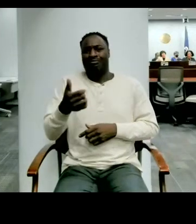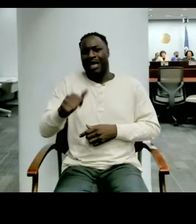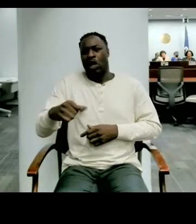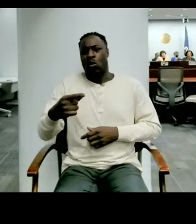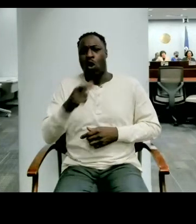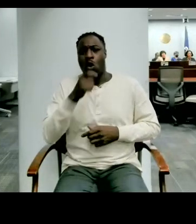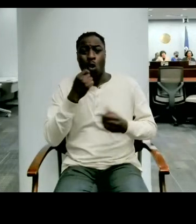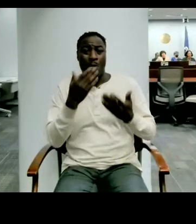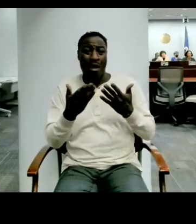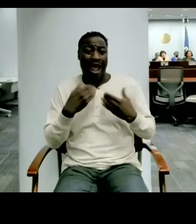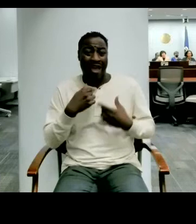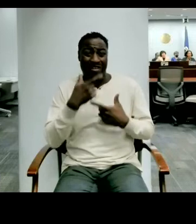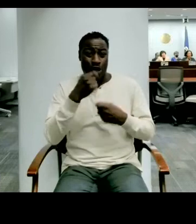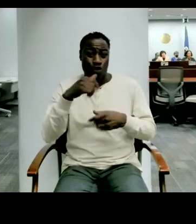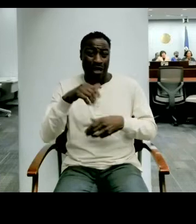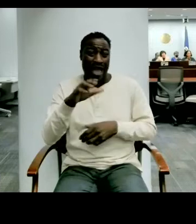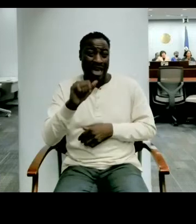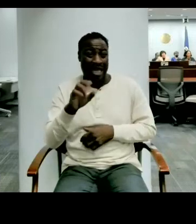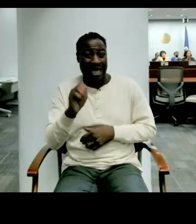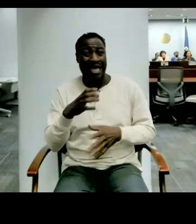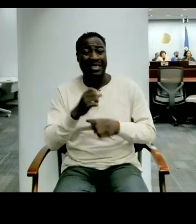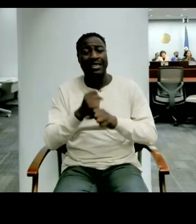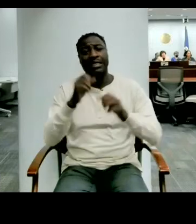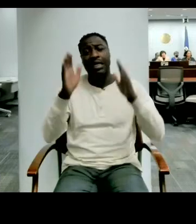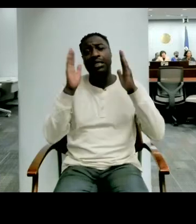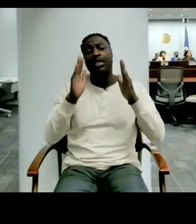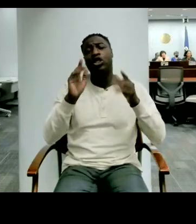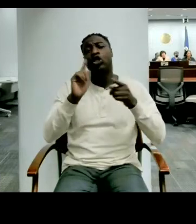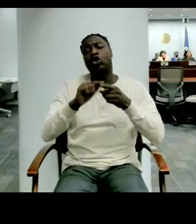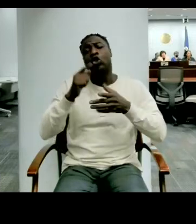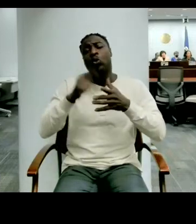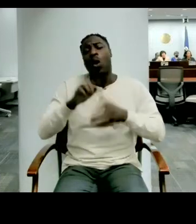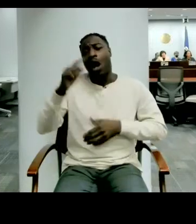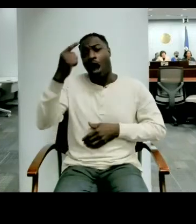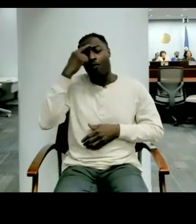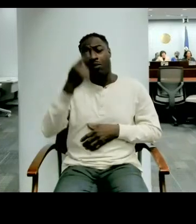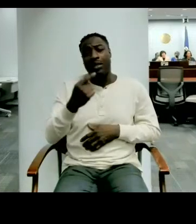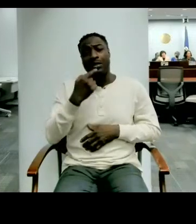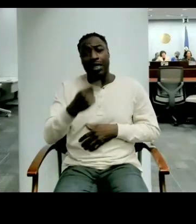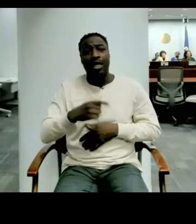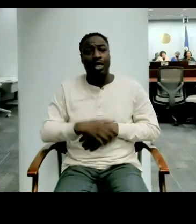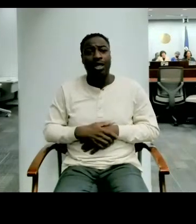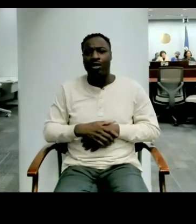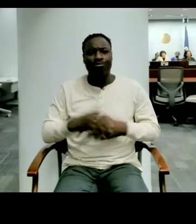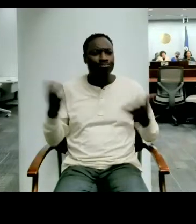an interest in that case pays very close attention to what the government is saying about that. They always want to say what's the government's position.